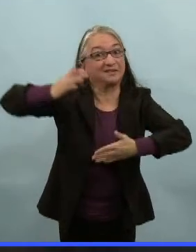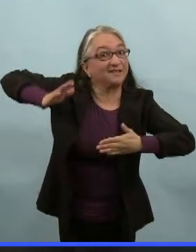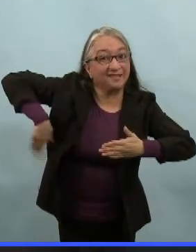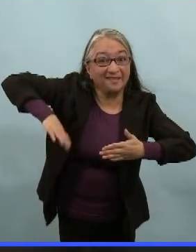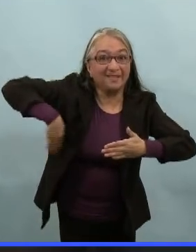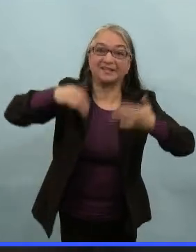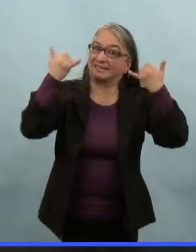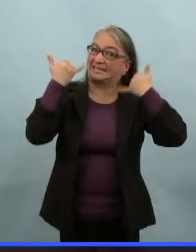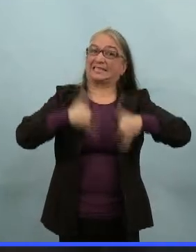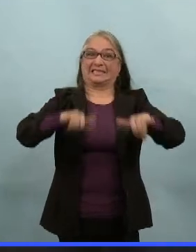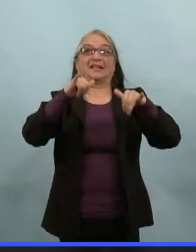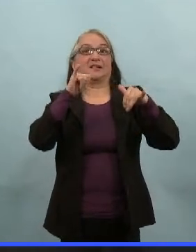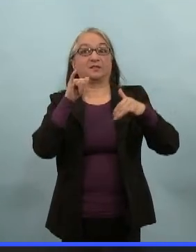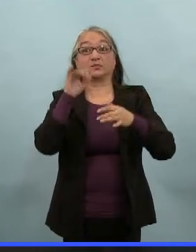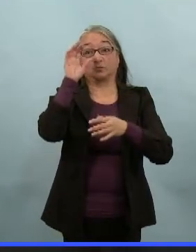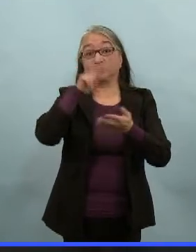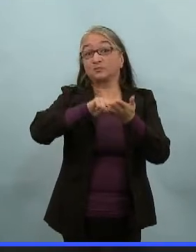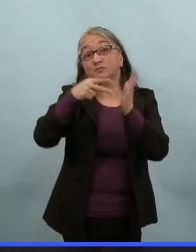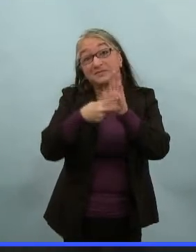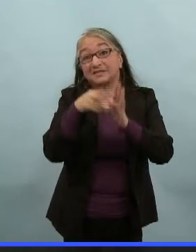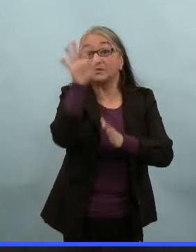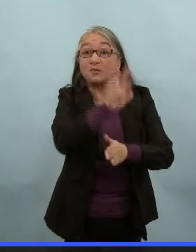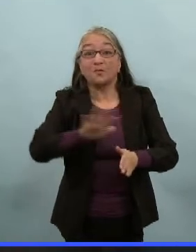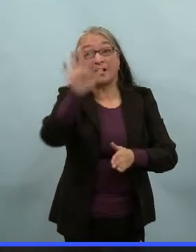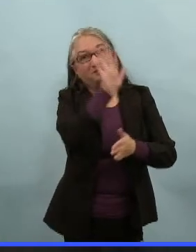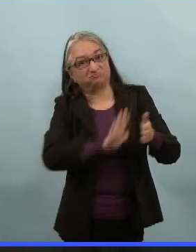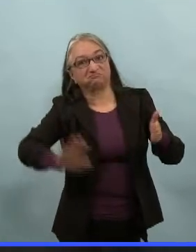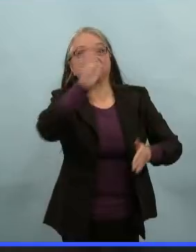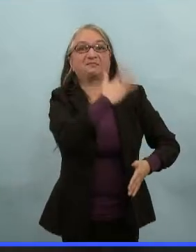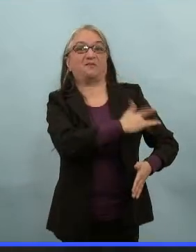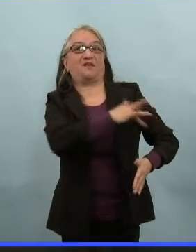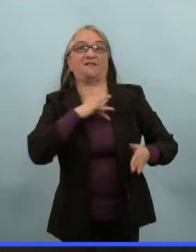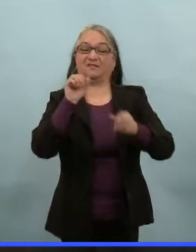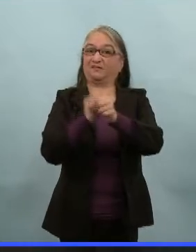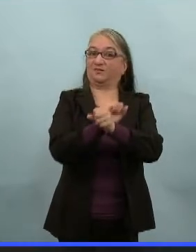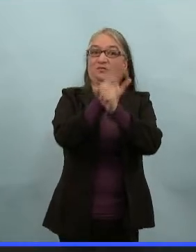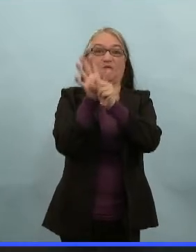we're putting some additional capacity in place to clear these tests so you can expect to see